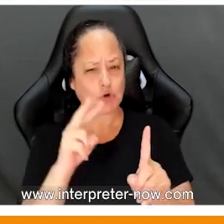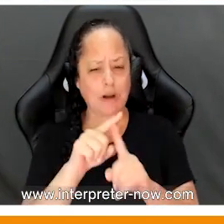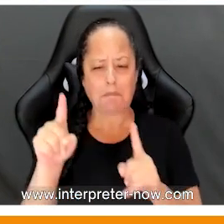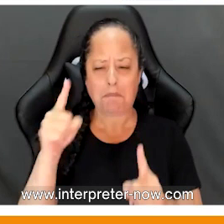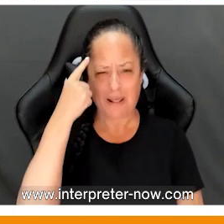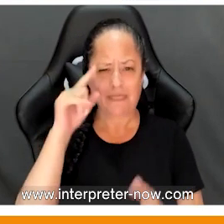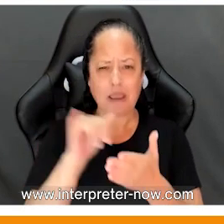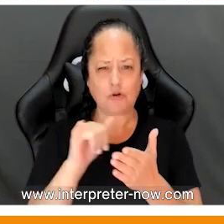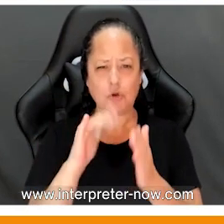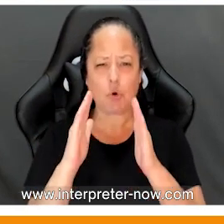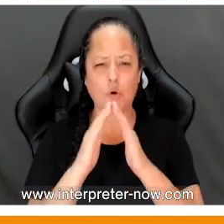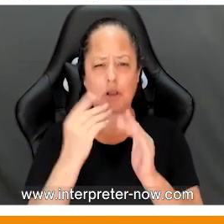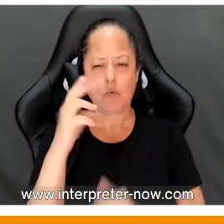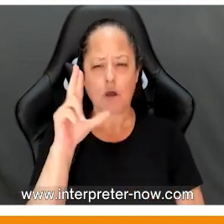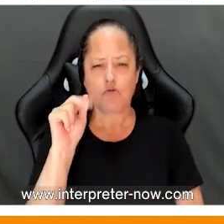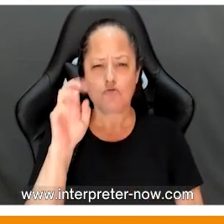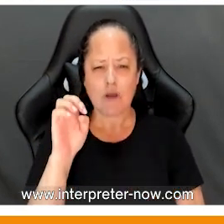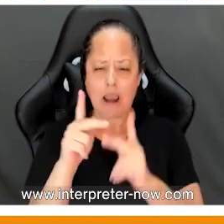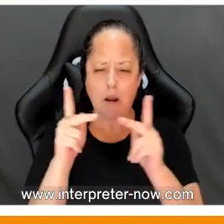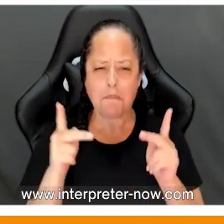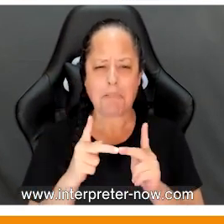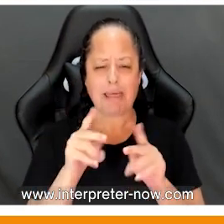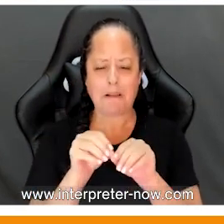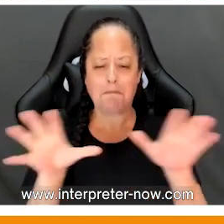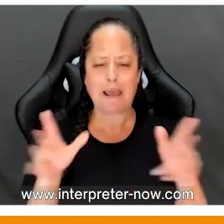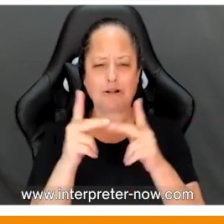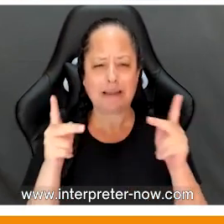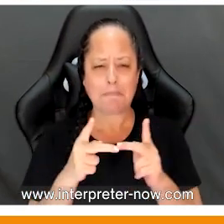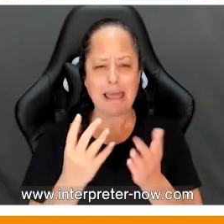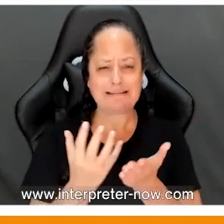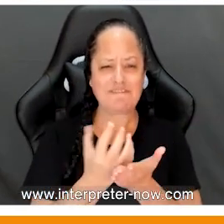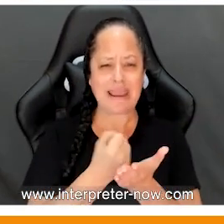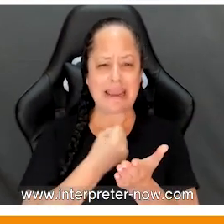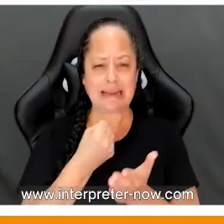But I think New York City is one of the rare places where it's also a melting pot of incomes.